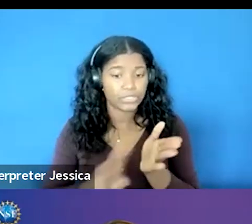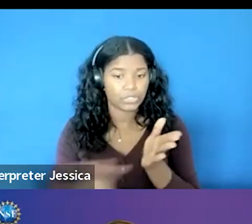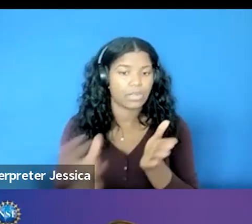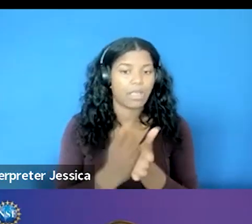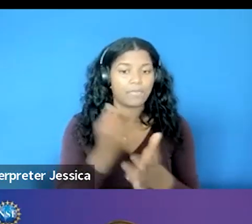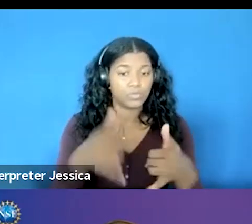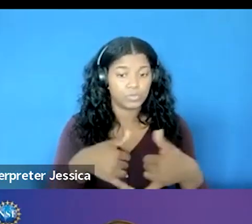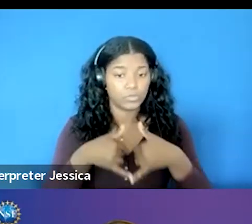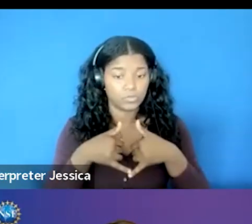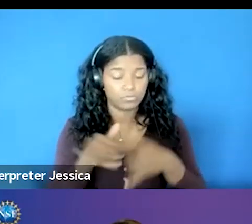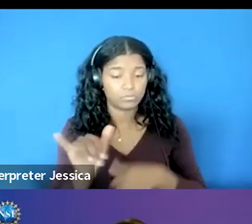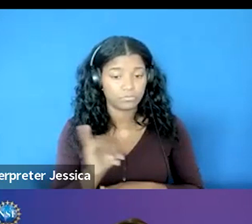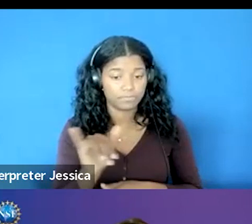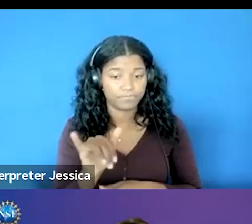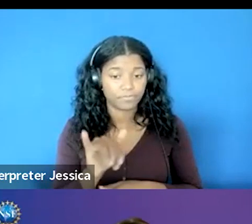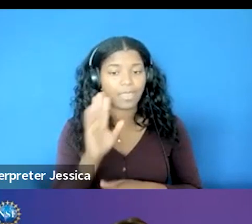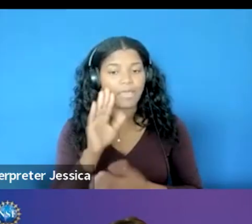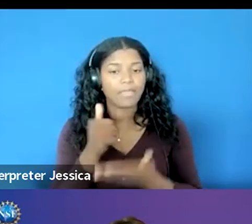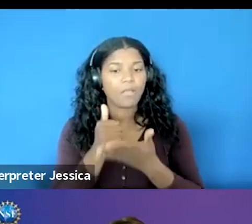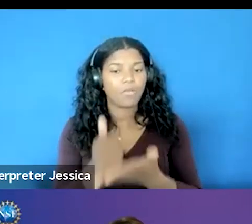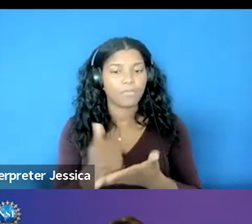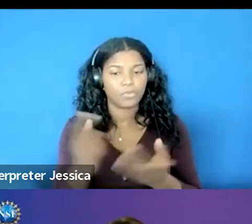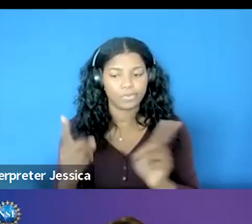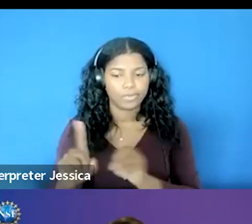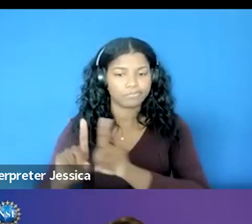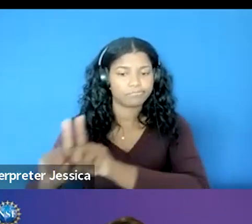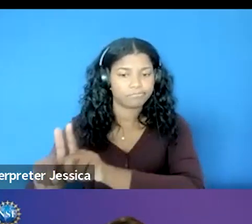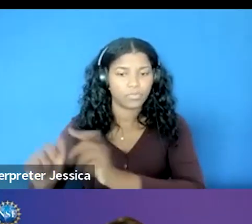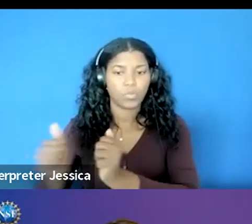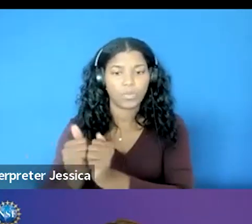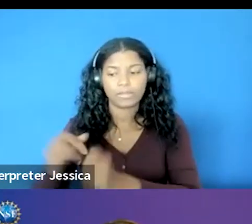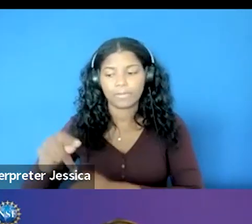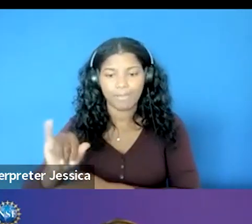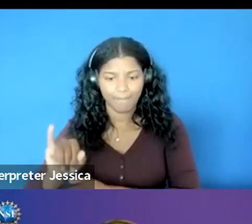And this enables you to pair up with a PI at a larger institution.